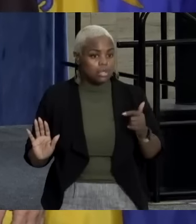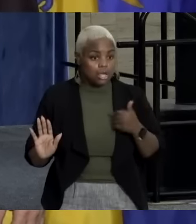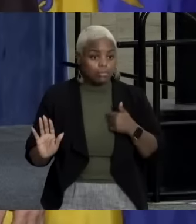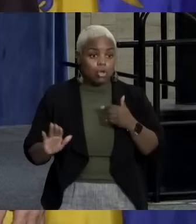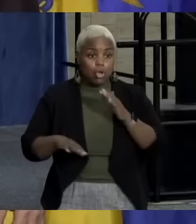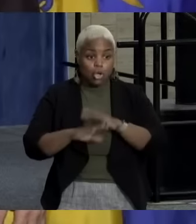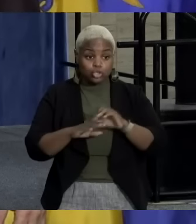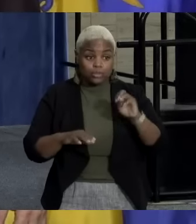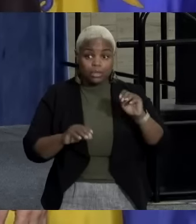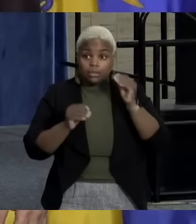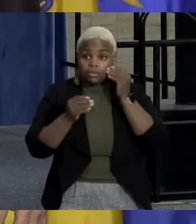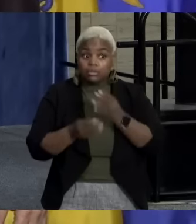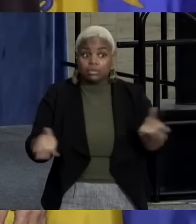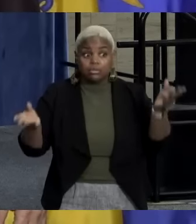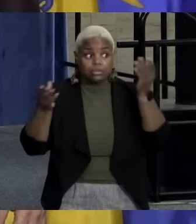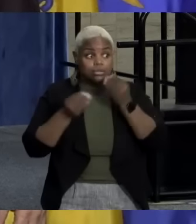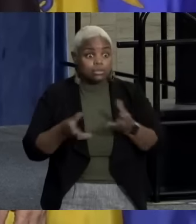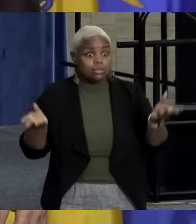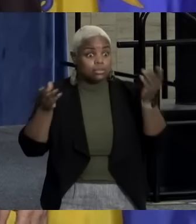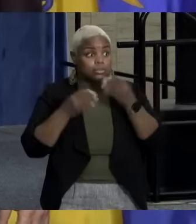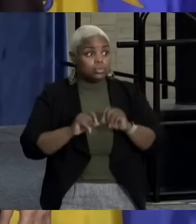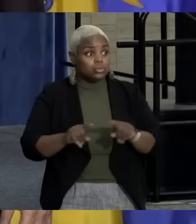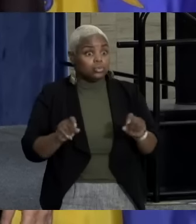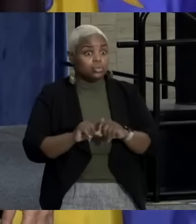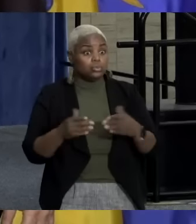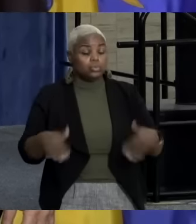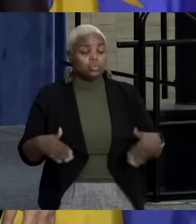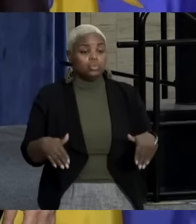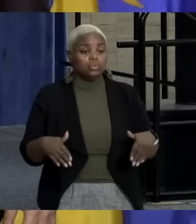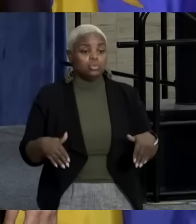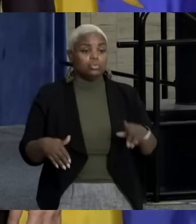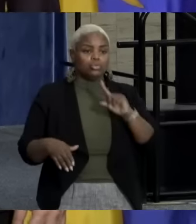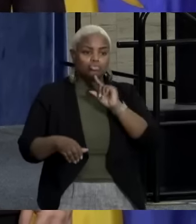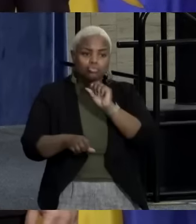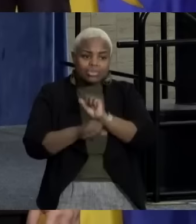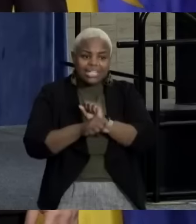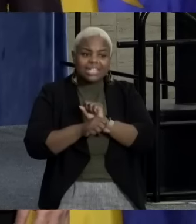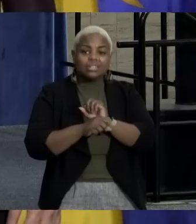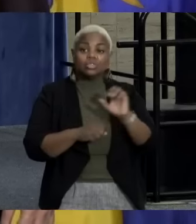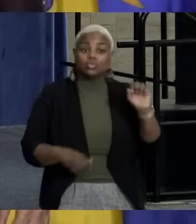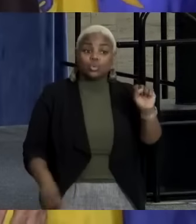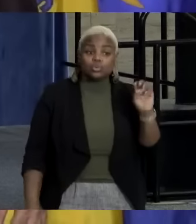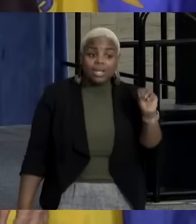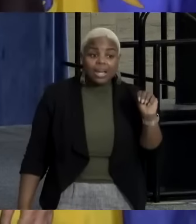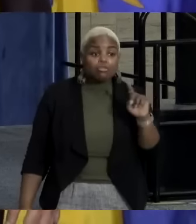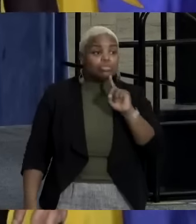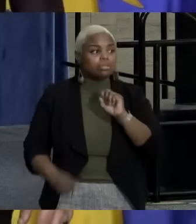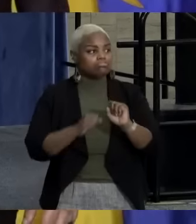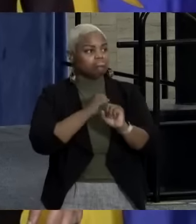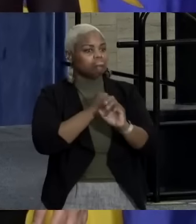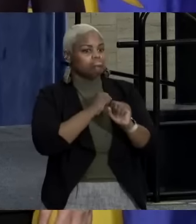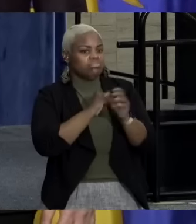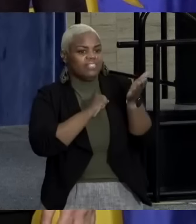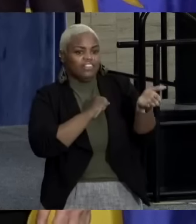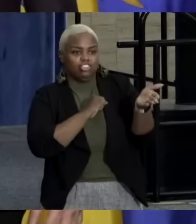I got loud. And we have really inundated social media with a campaign of why this is important.